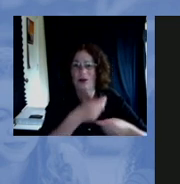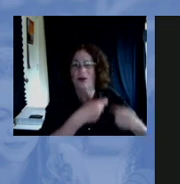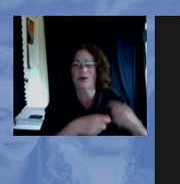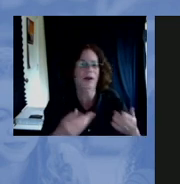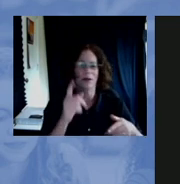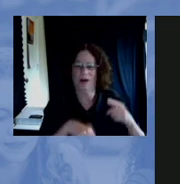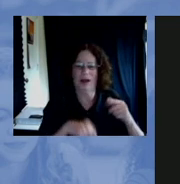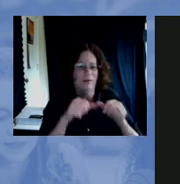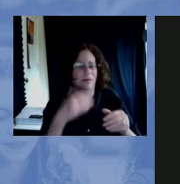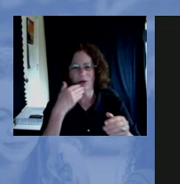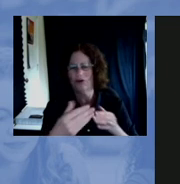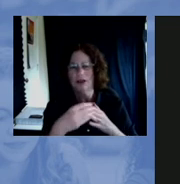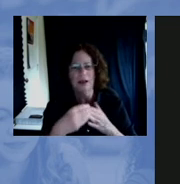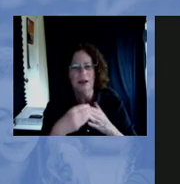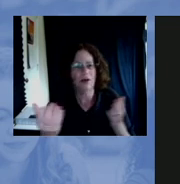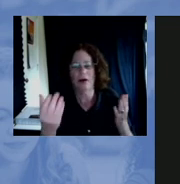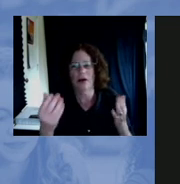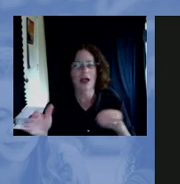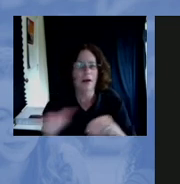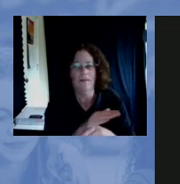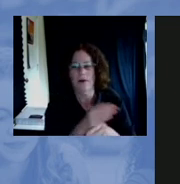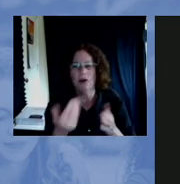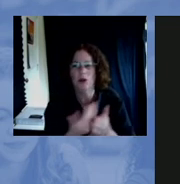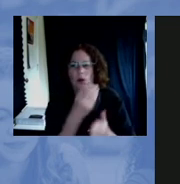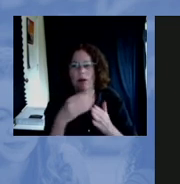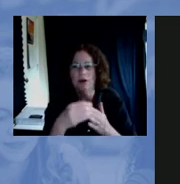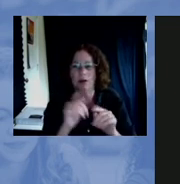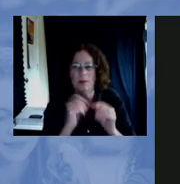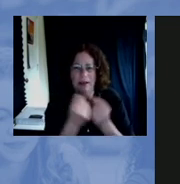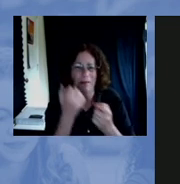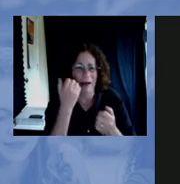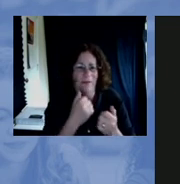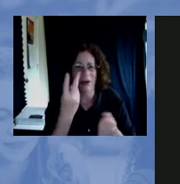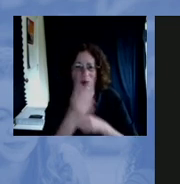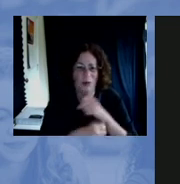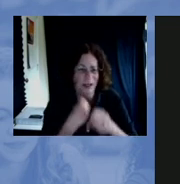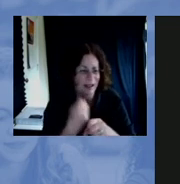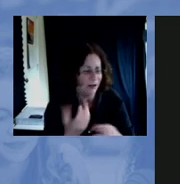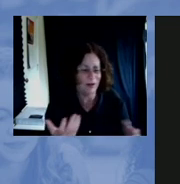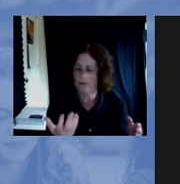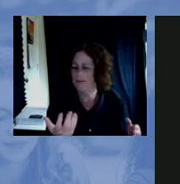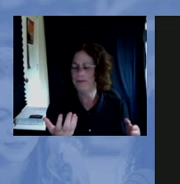BUT A WHOLE NEW LEADERSHIP TEAM. MAYBE WITH A DIFFERENT VISION, A DIFFERENT THEORY OF ACTION. AND THAT'S NOT PRODUCTIVE.